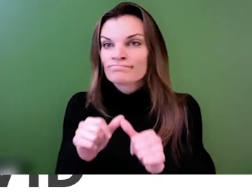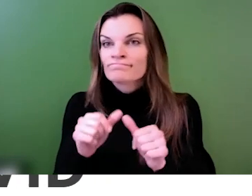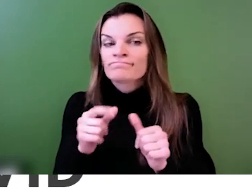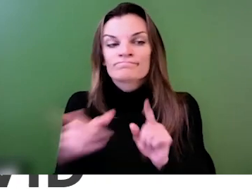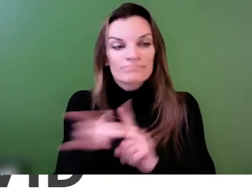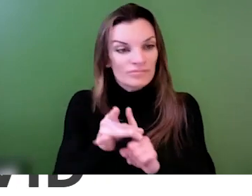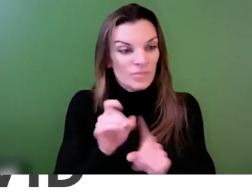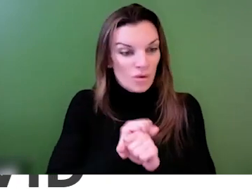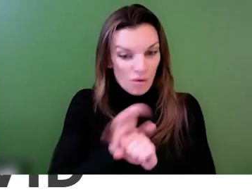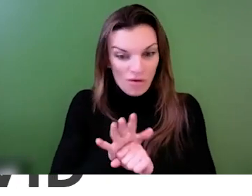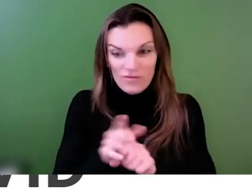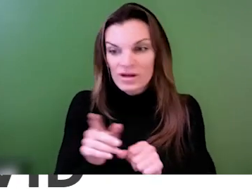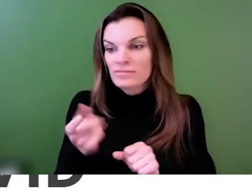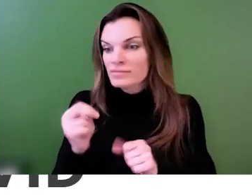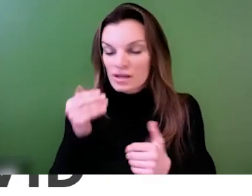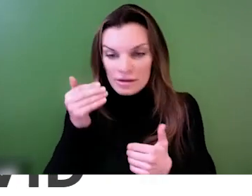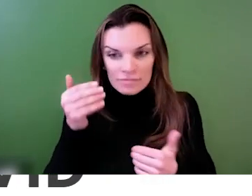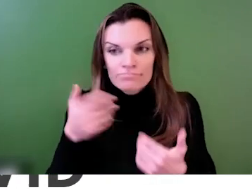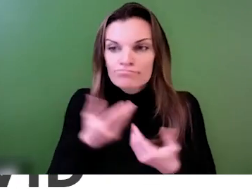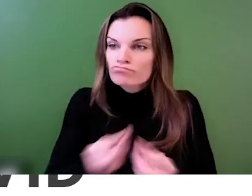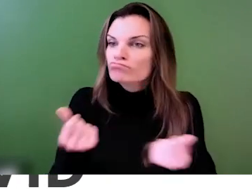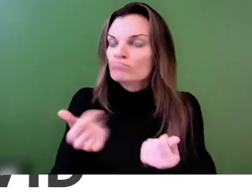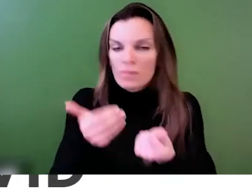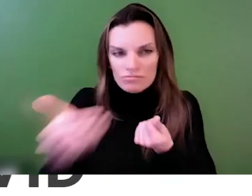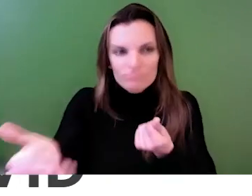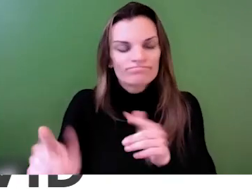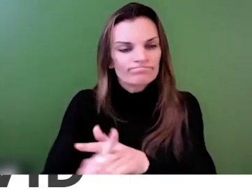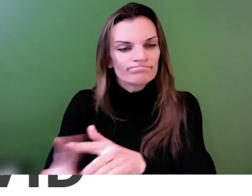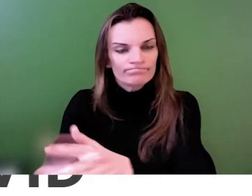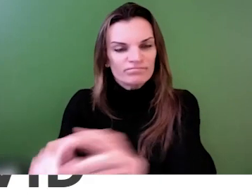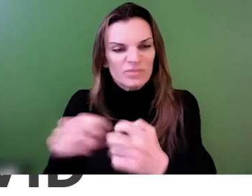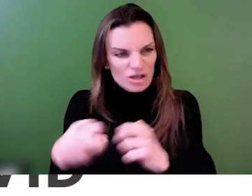these symptoms is to know that you're not alone. It can feel